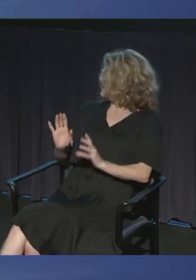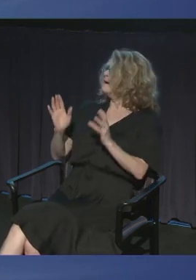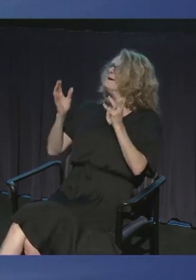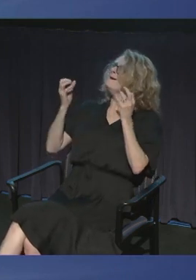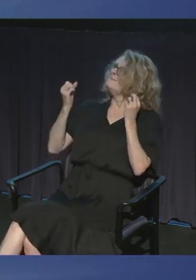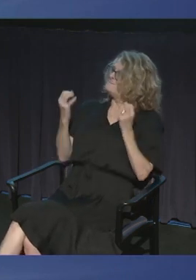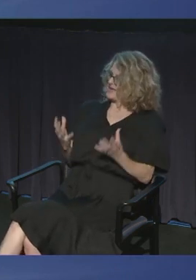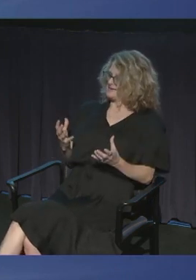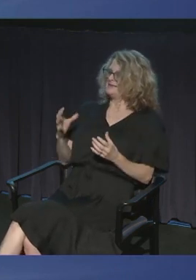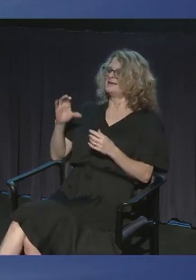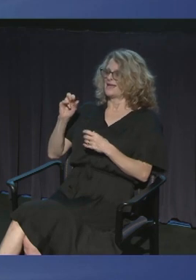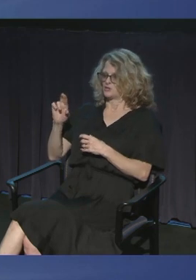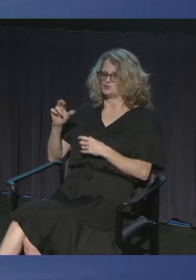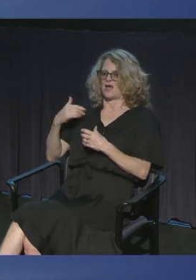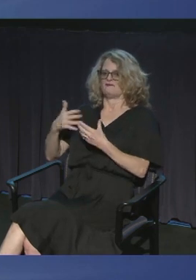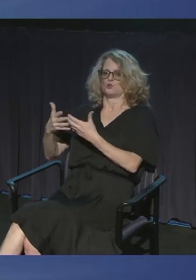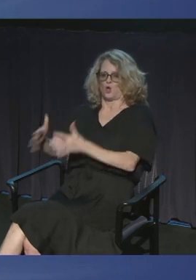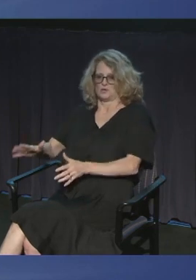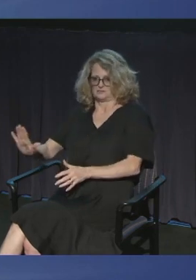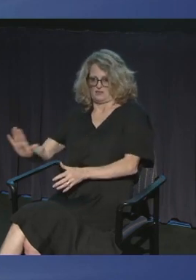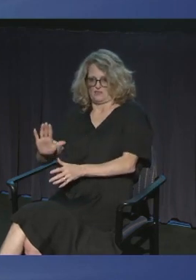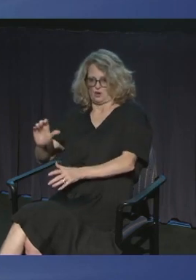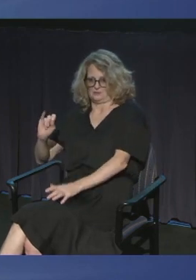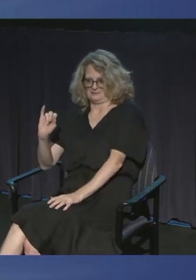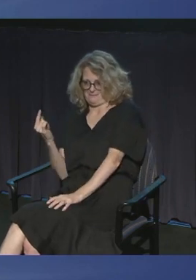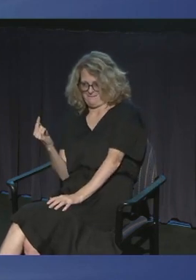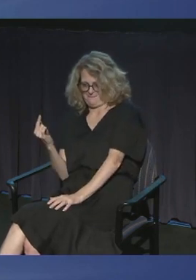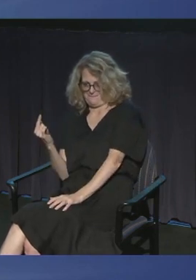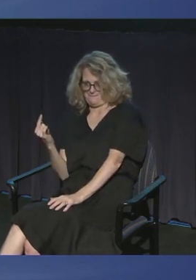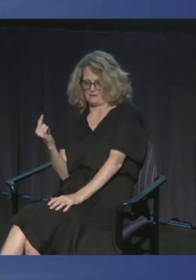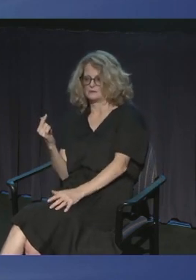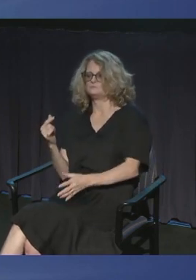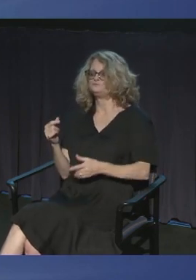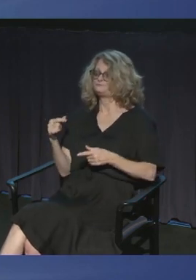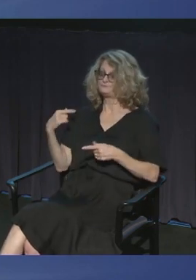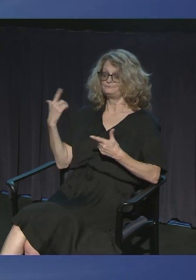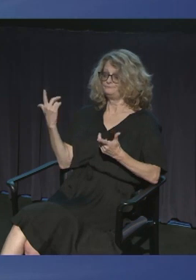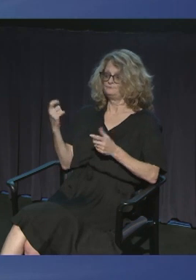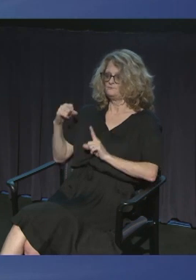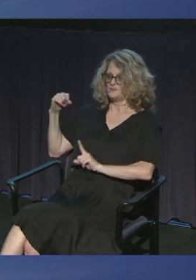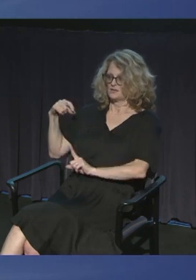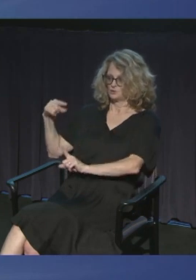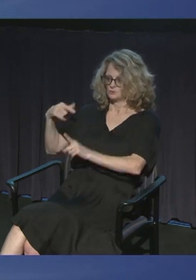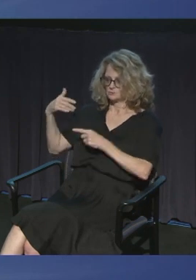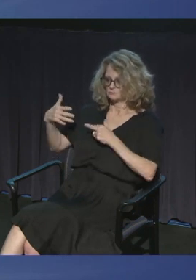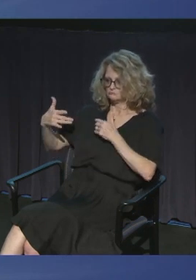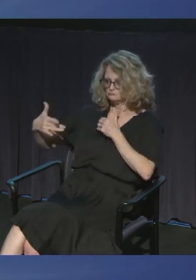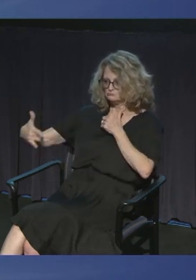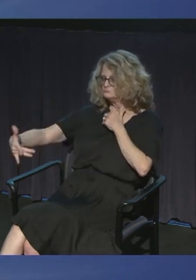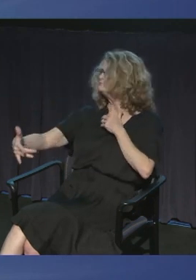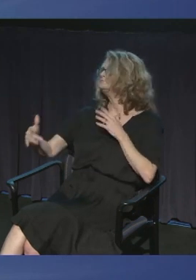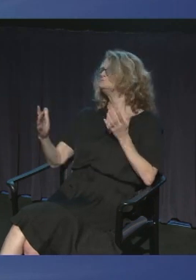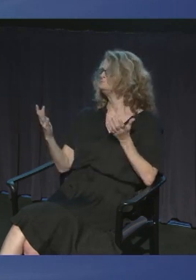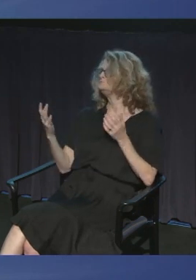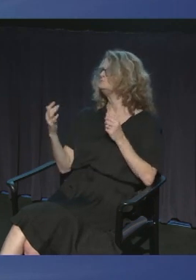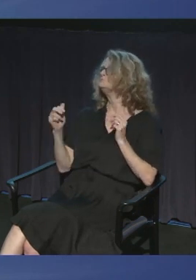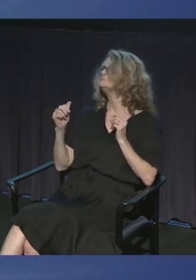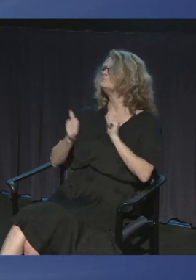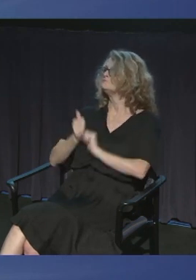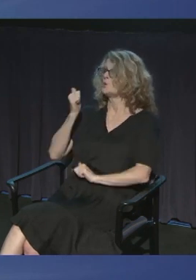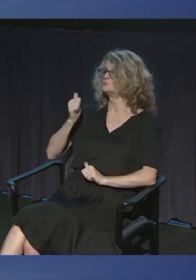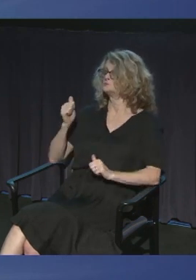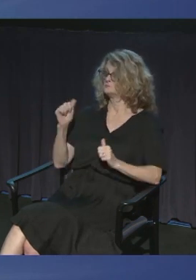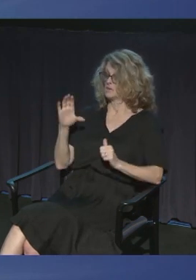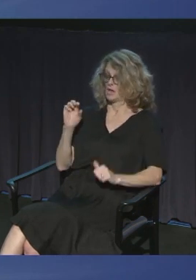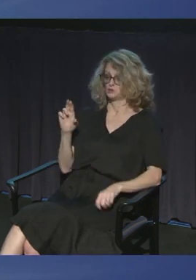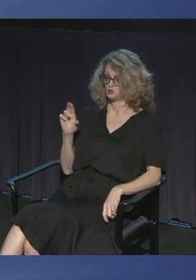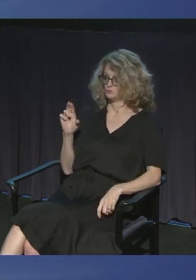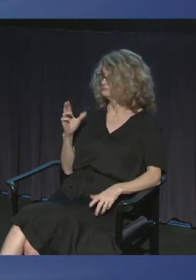OF STING, WITH THE INNOVATION